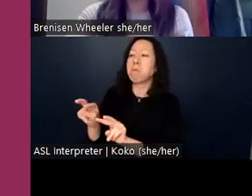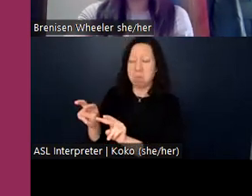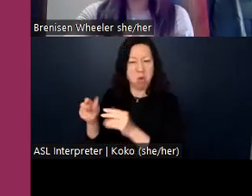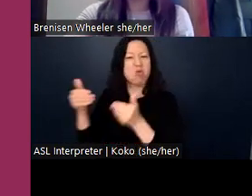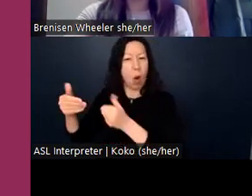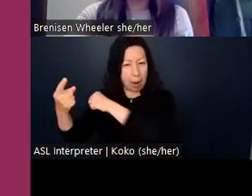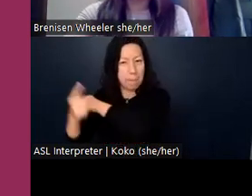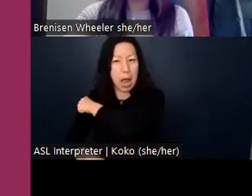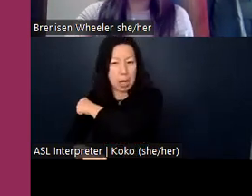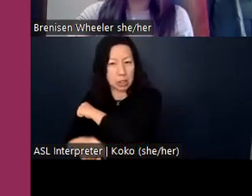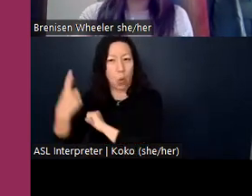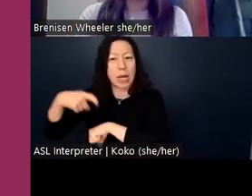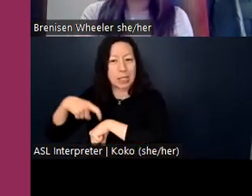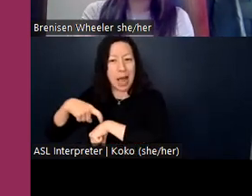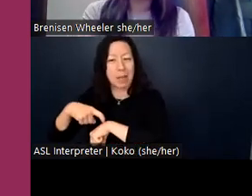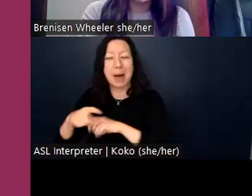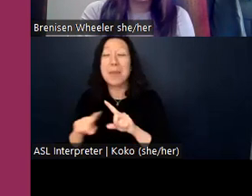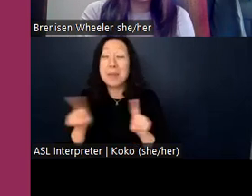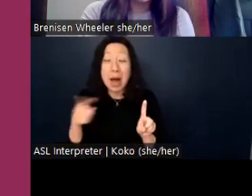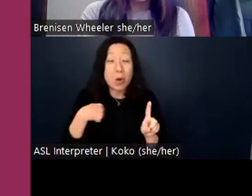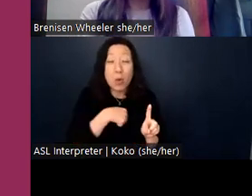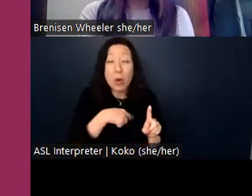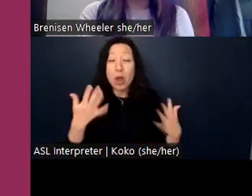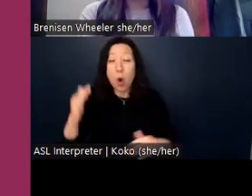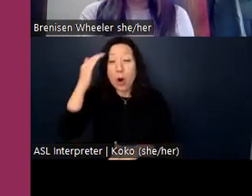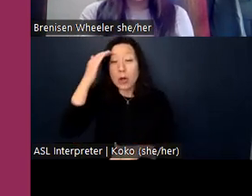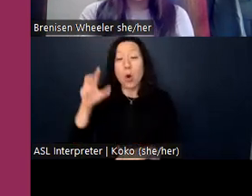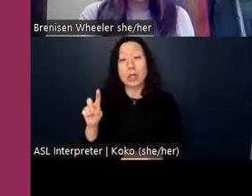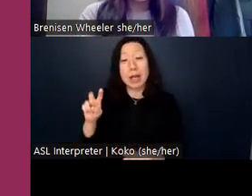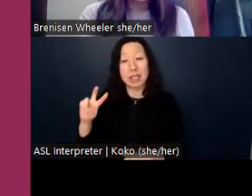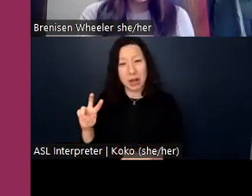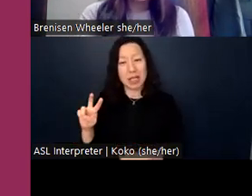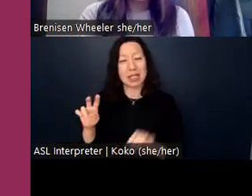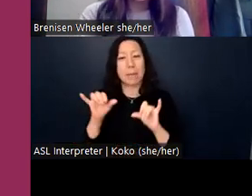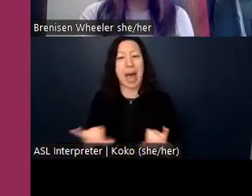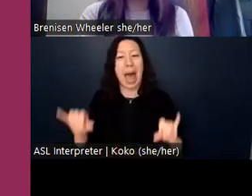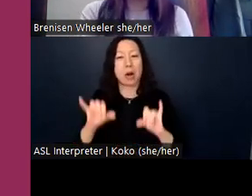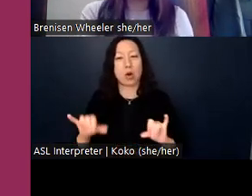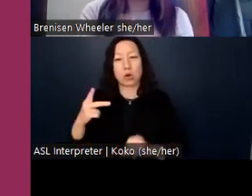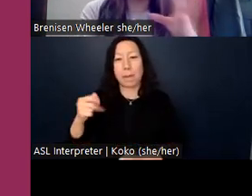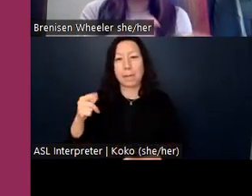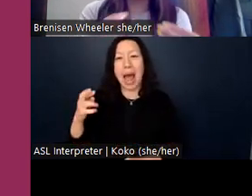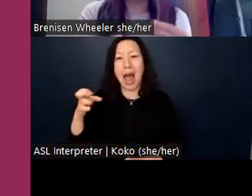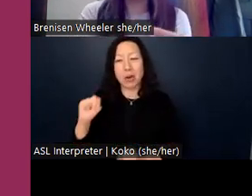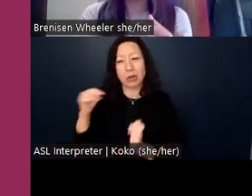12:19:35 But we know that okay of power and control. And so you can kind of look through